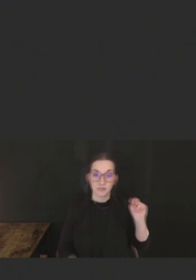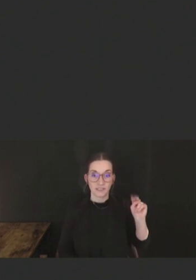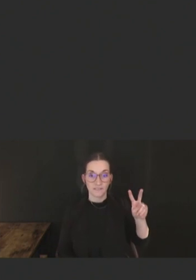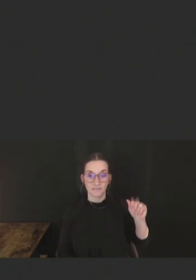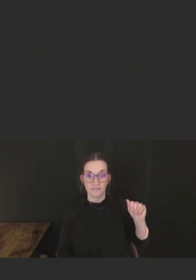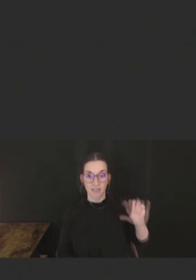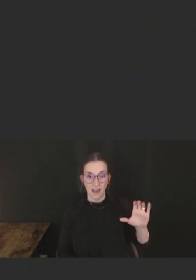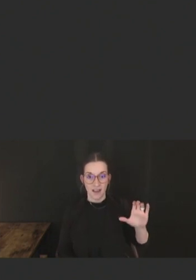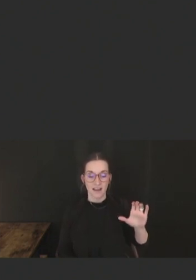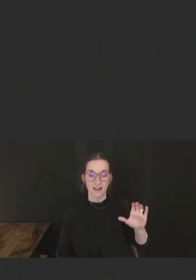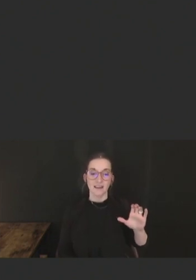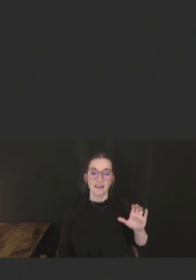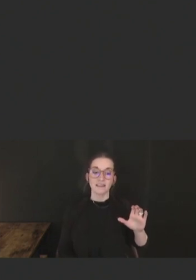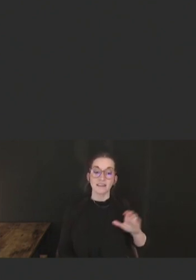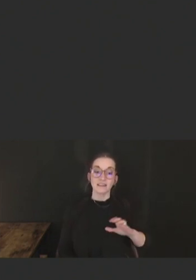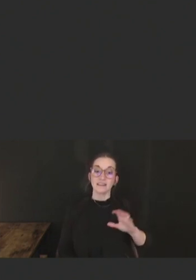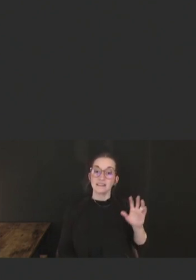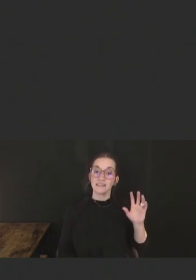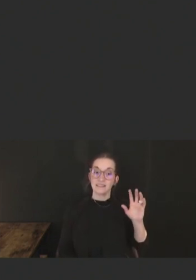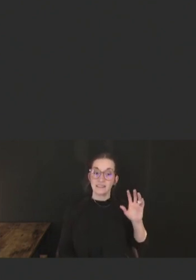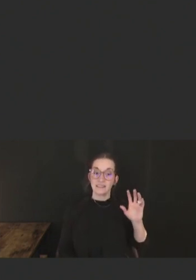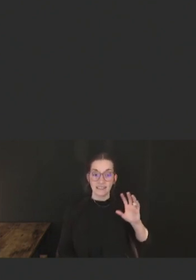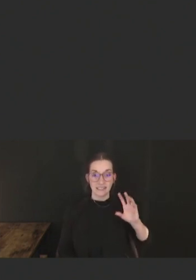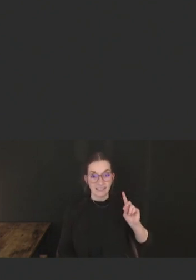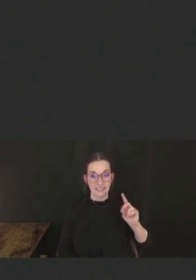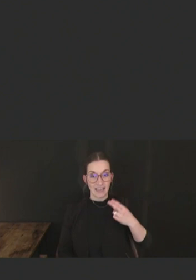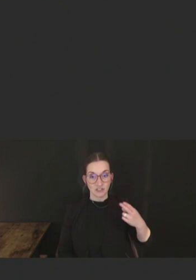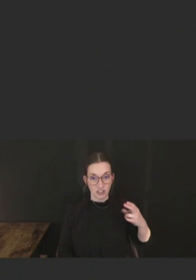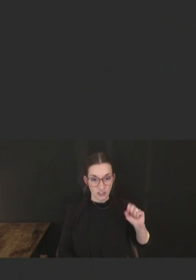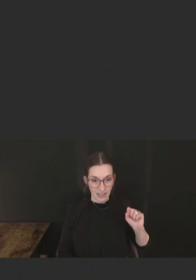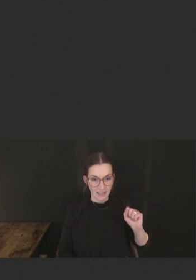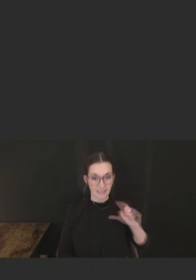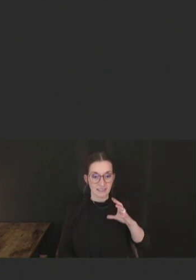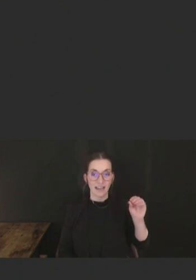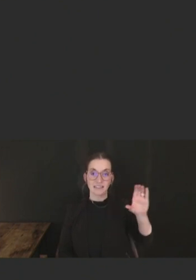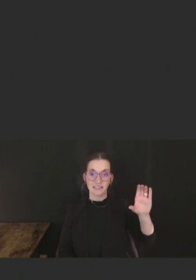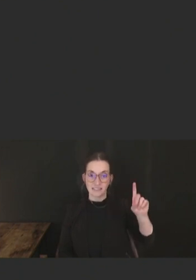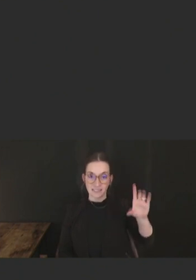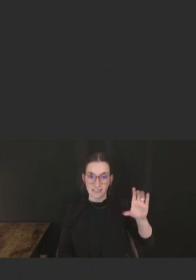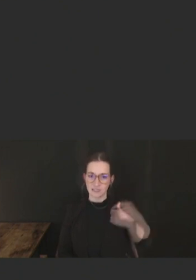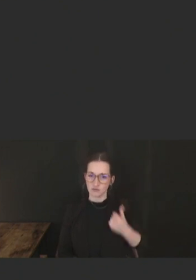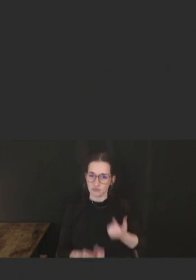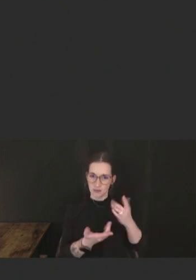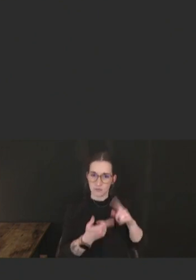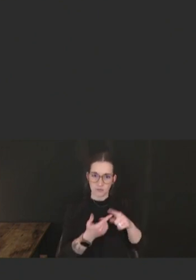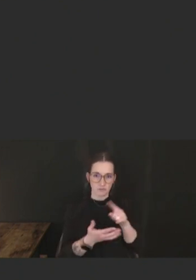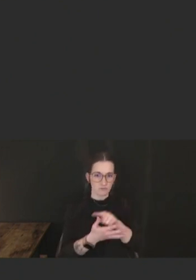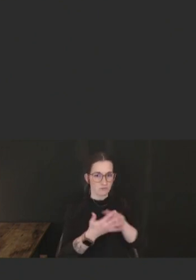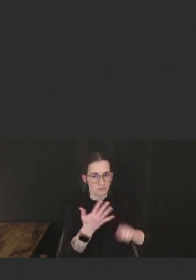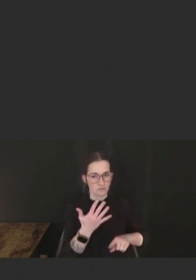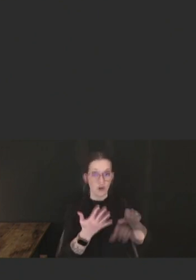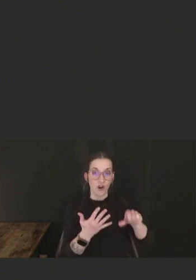the Department of Health and Human Services, as well as the Centers for Disease Control and Prevention, other federal health departments, and even Pres.